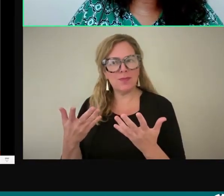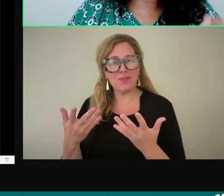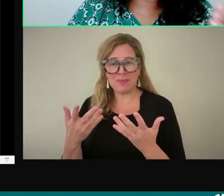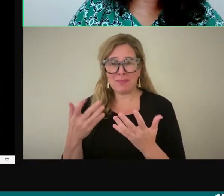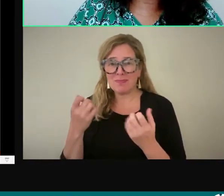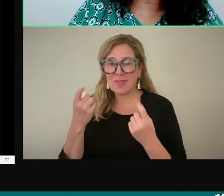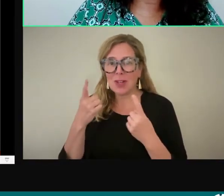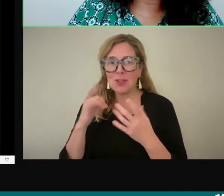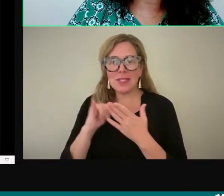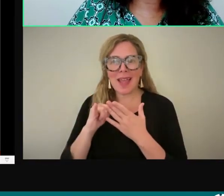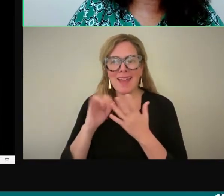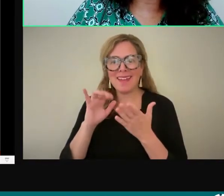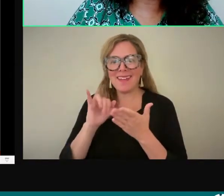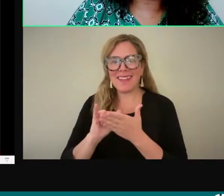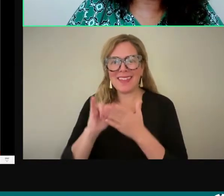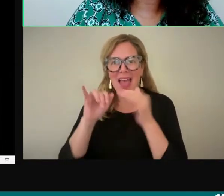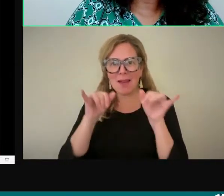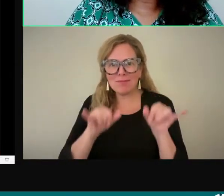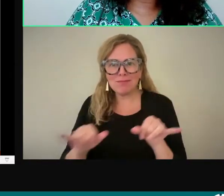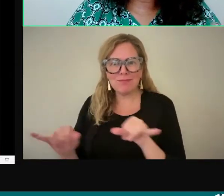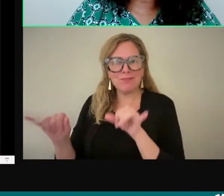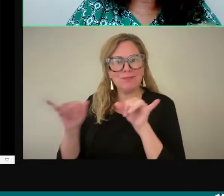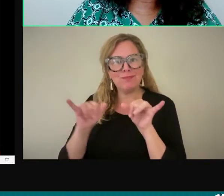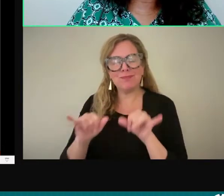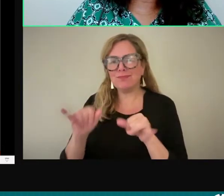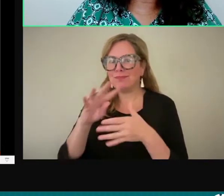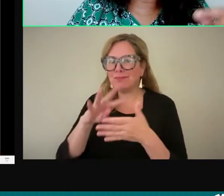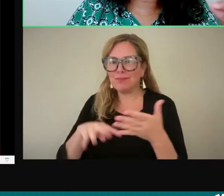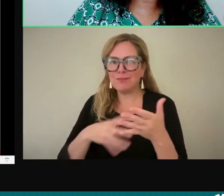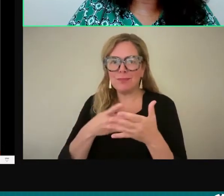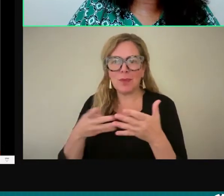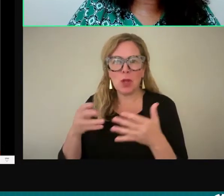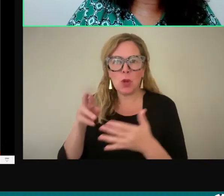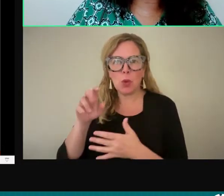to the person living with dementia's day. And they had to navigate all the cognitive,